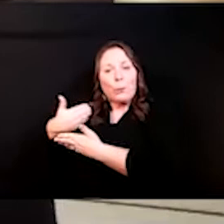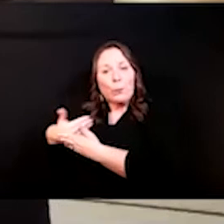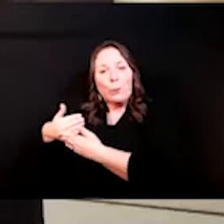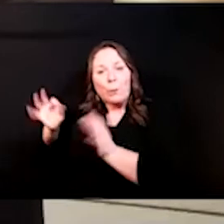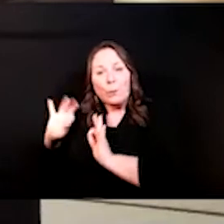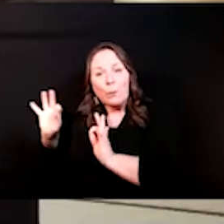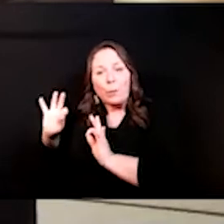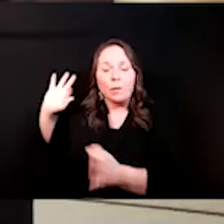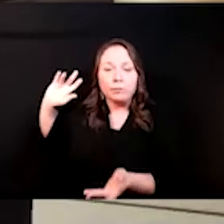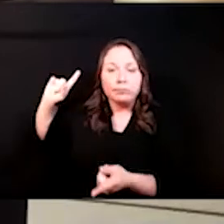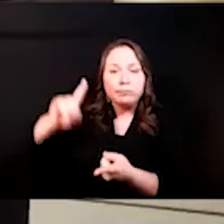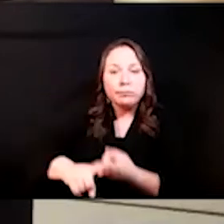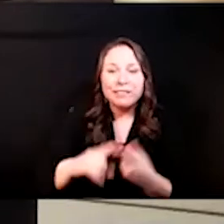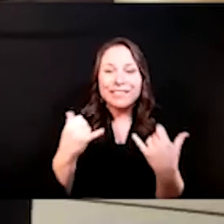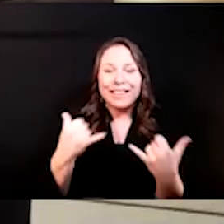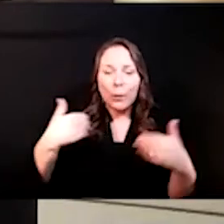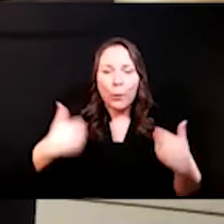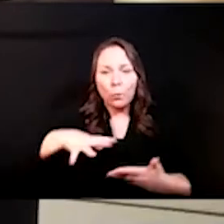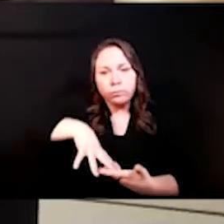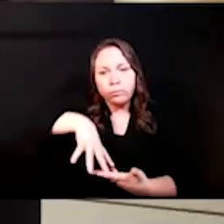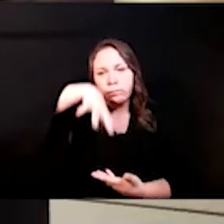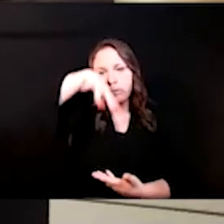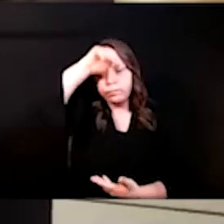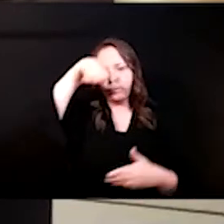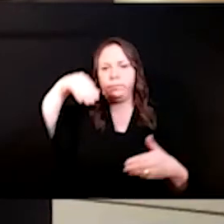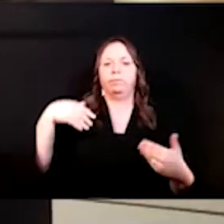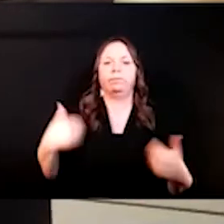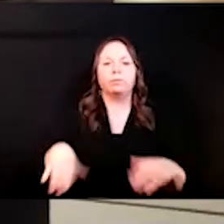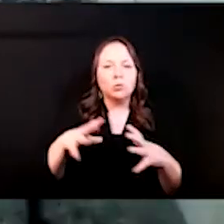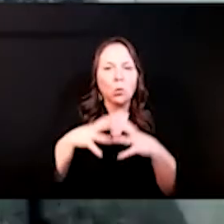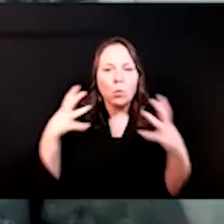THEN AND VERSUS IT WAS SO NEW VERSUS WHERE WE ARE NOW, AND